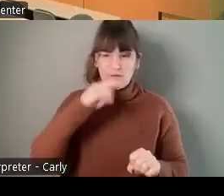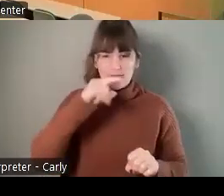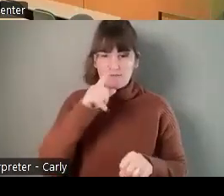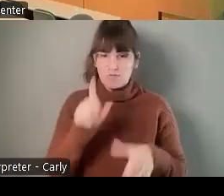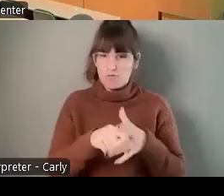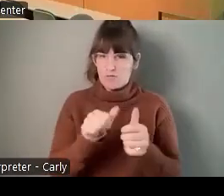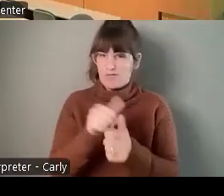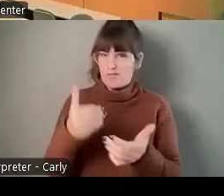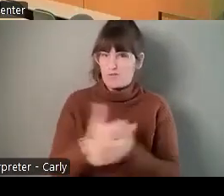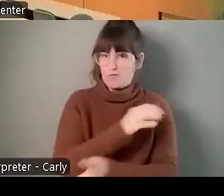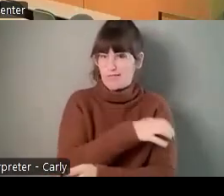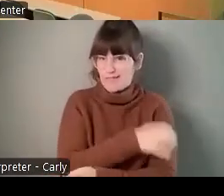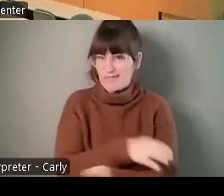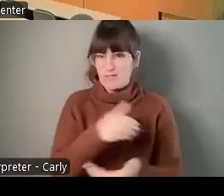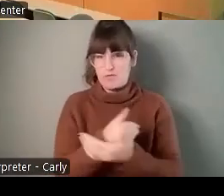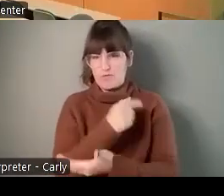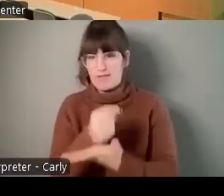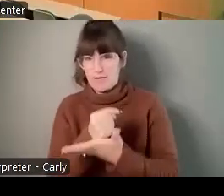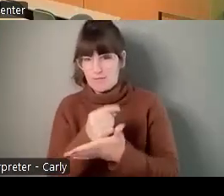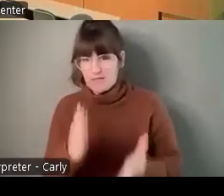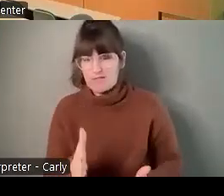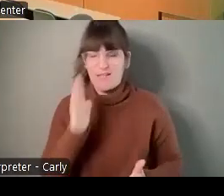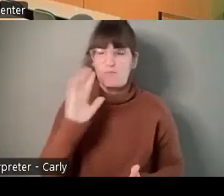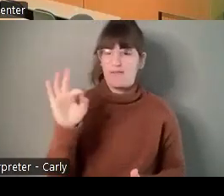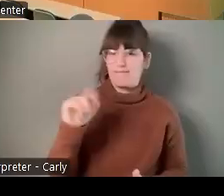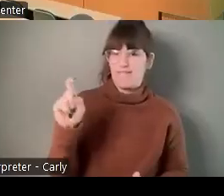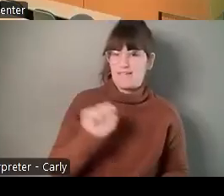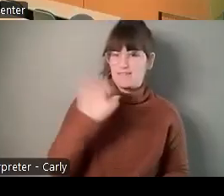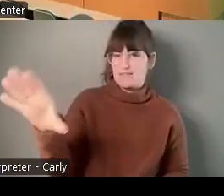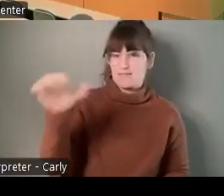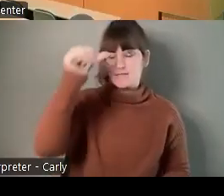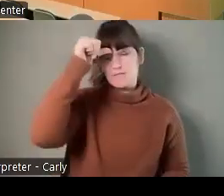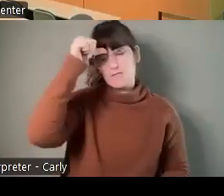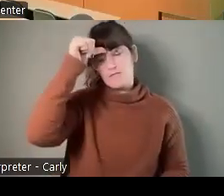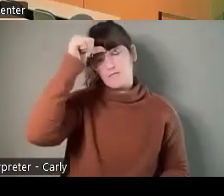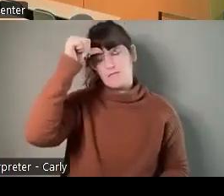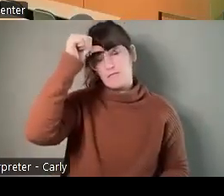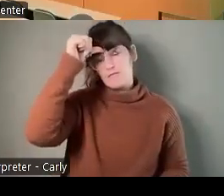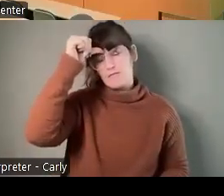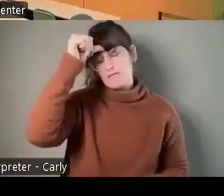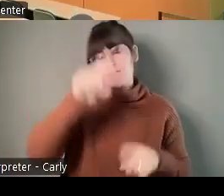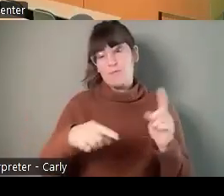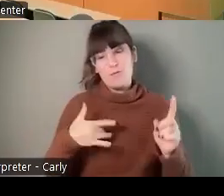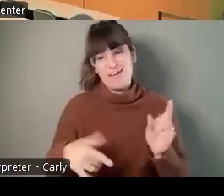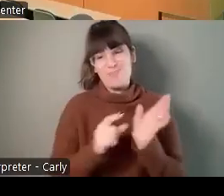or a new therapist that it gets faxed over. Uh but we usually print out many many copies and